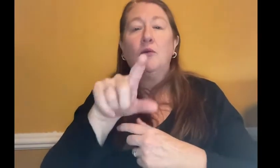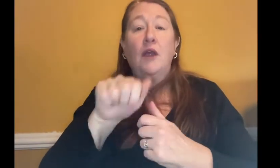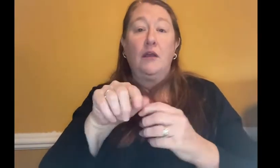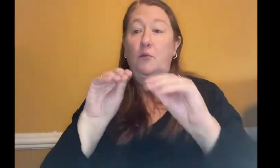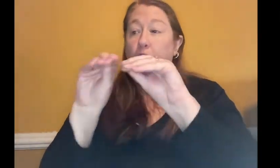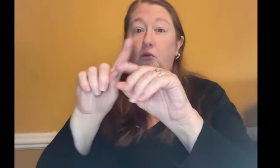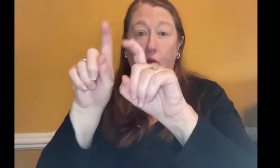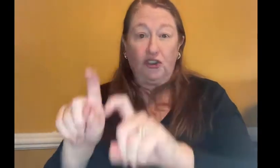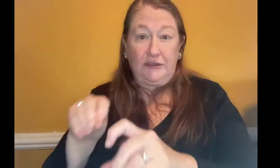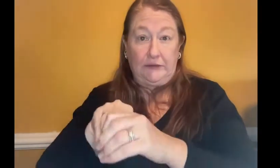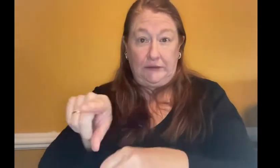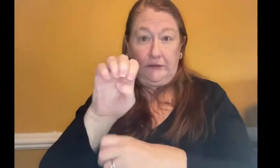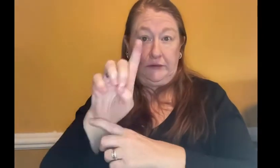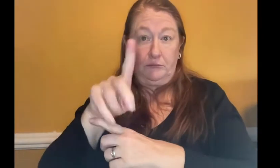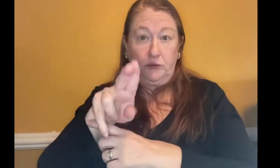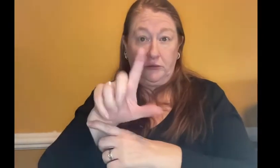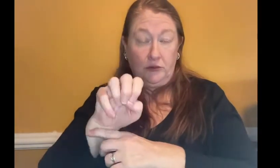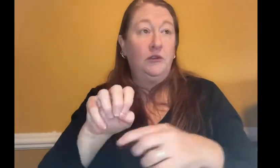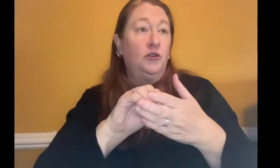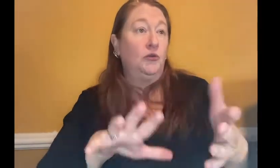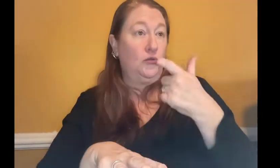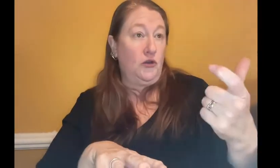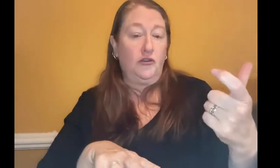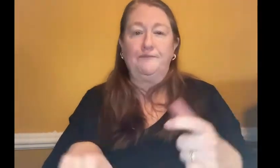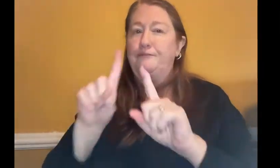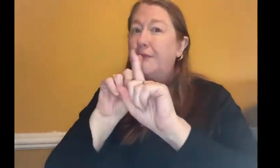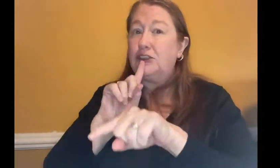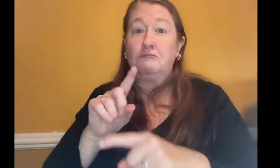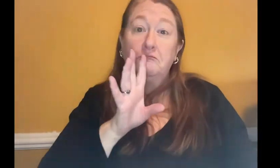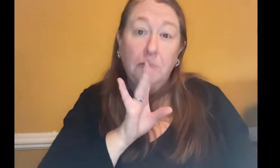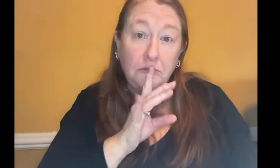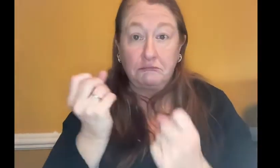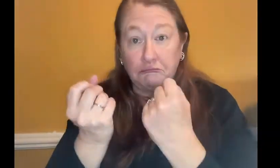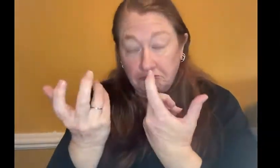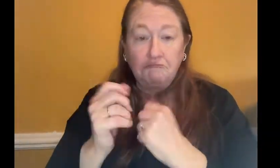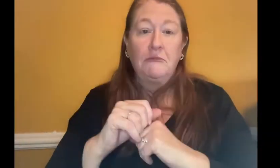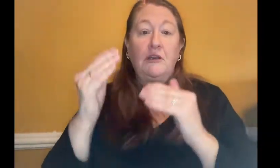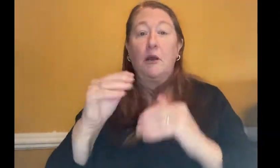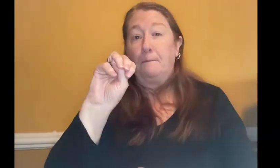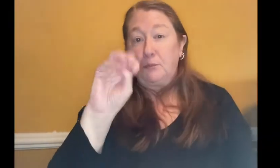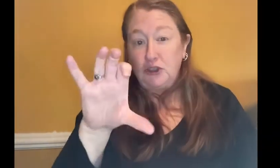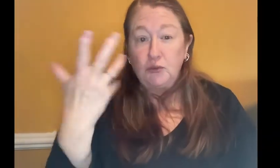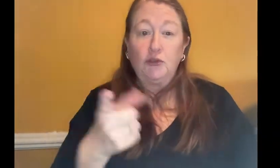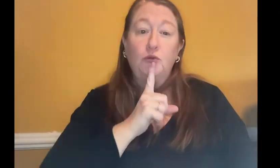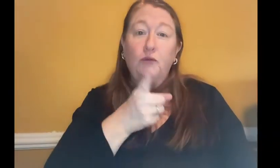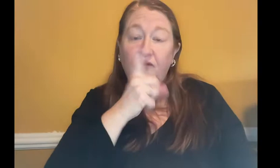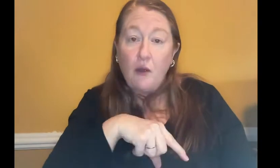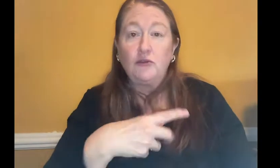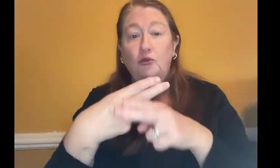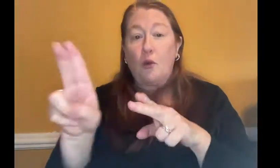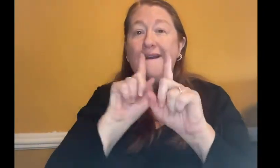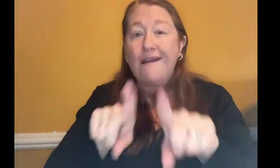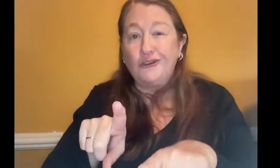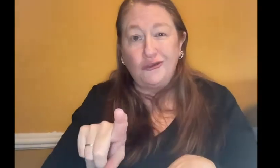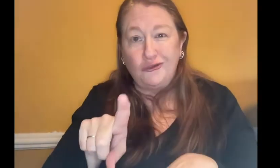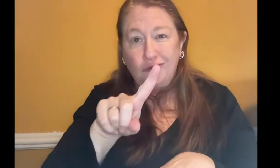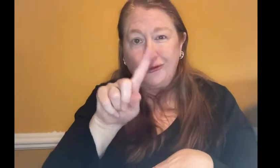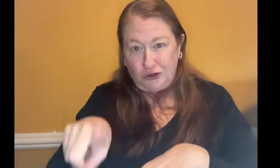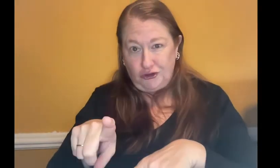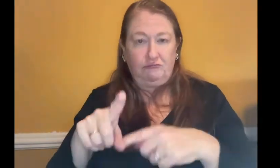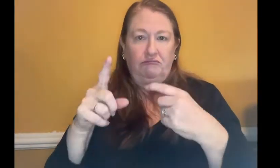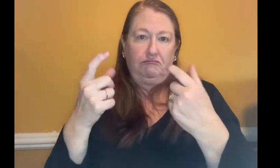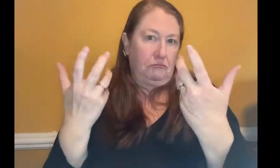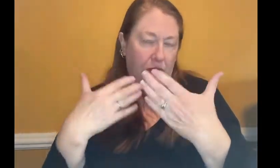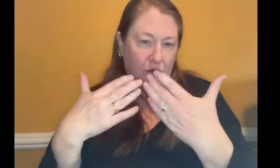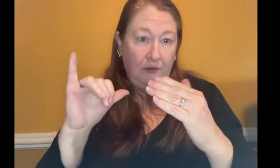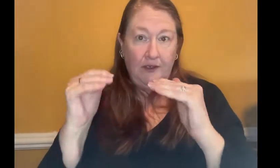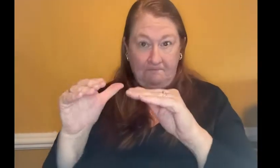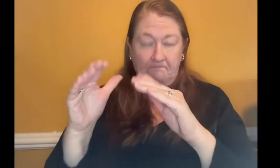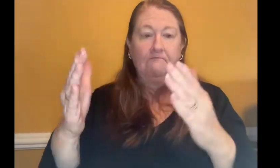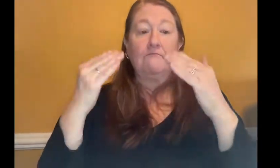Add audio notes, multiple choice, and short answer questions to videos.